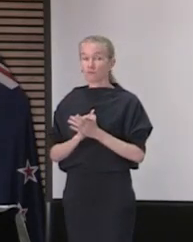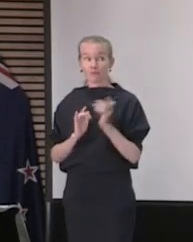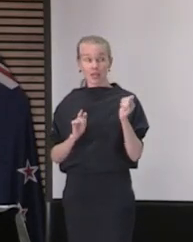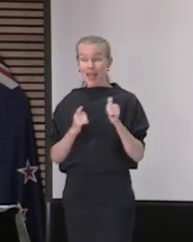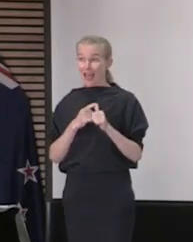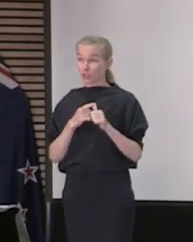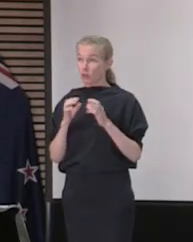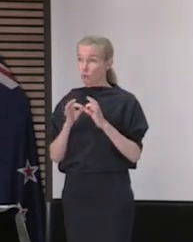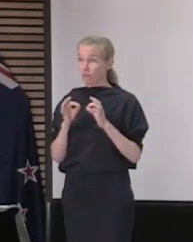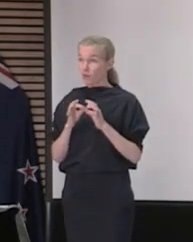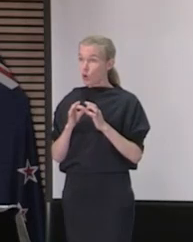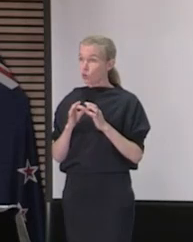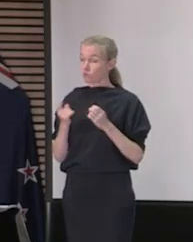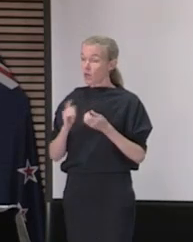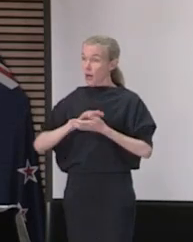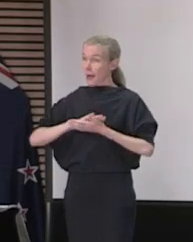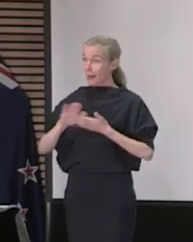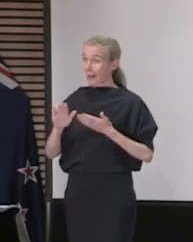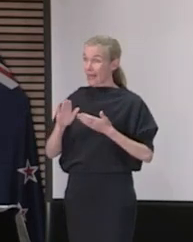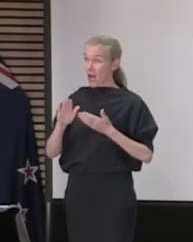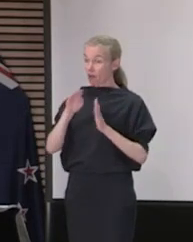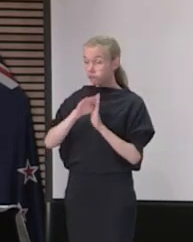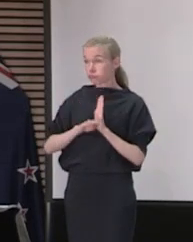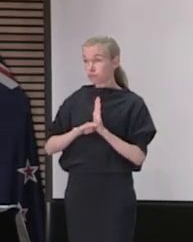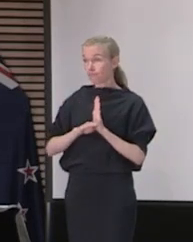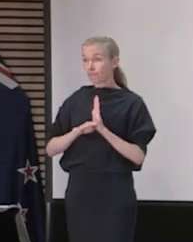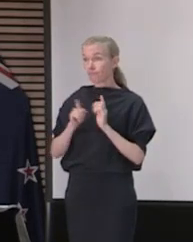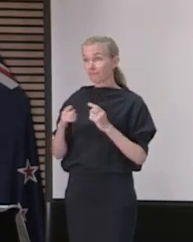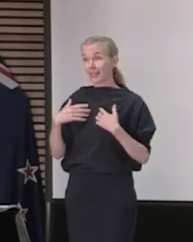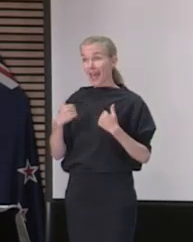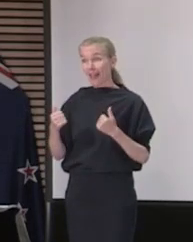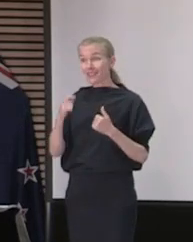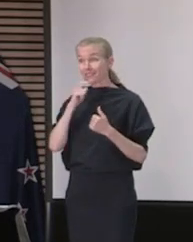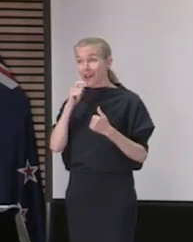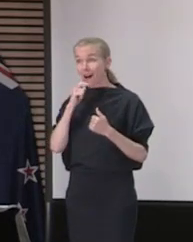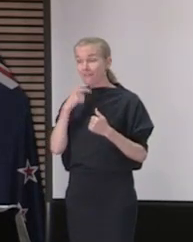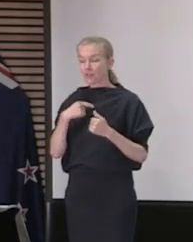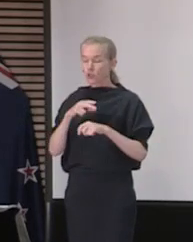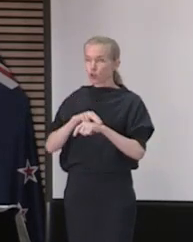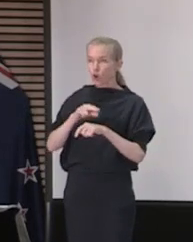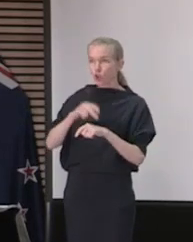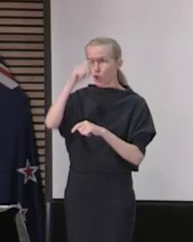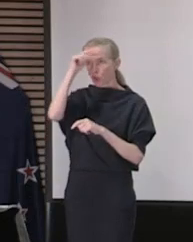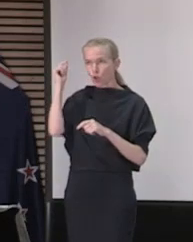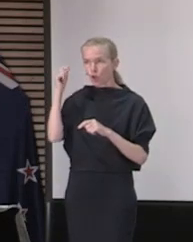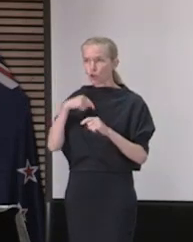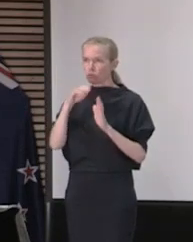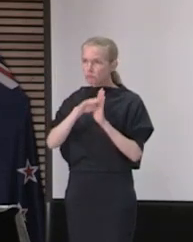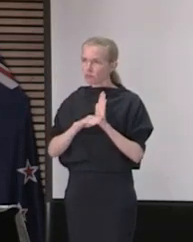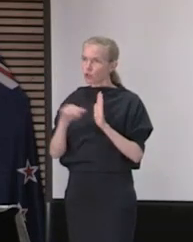or outside, on the use of PPE, includingmasks. And inside hospitals, Ithink you'll have seen thatthere is quite wide use ofmasks.